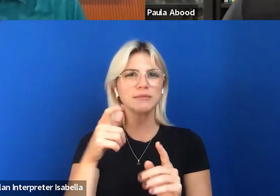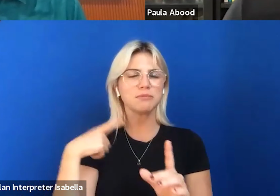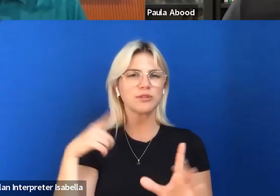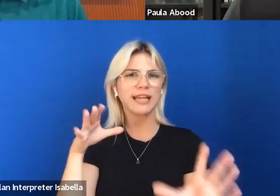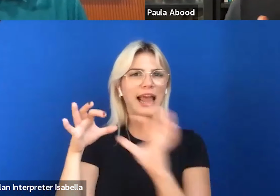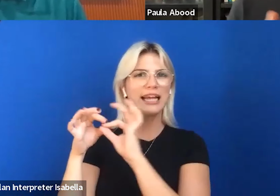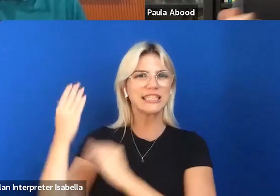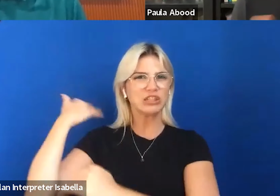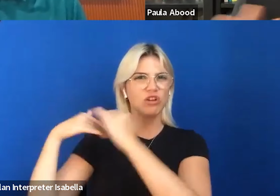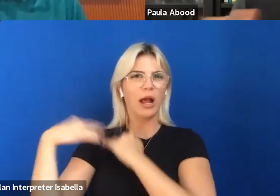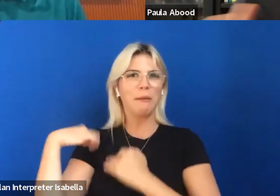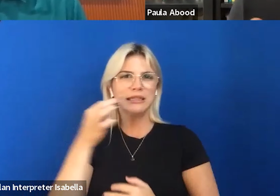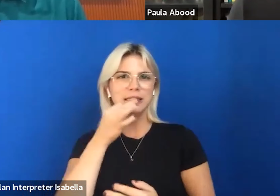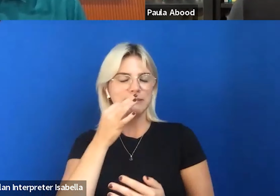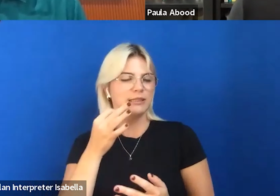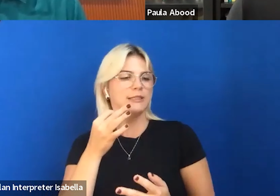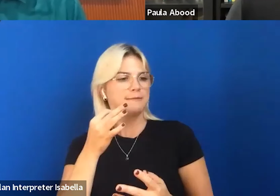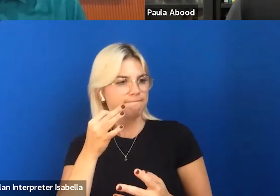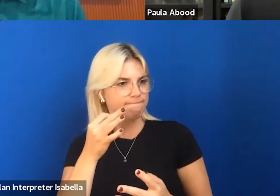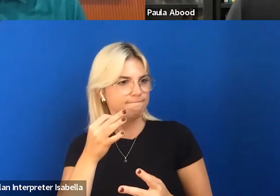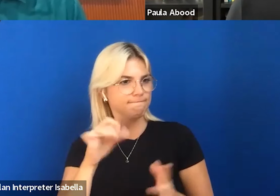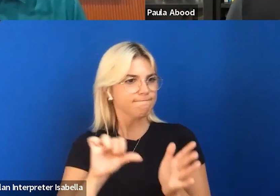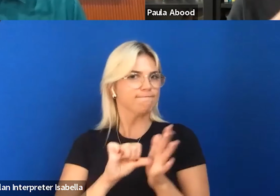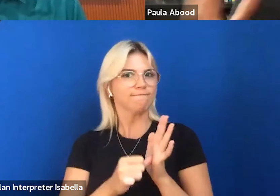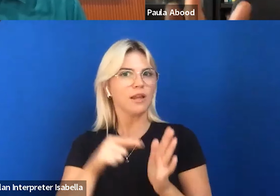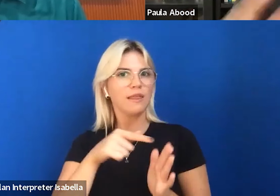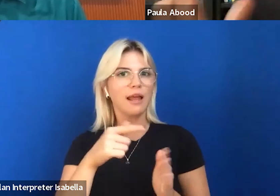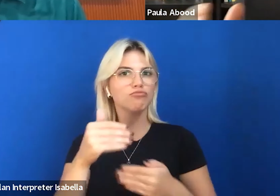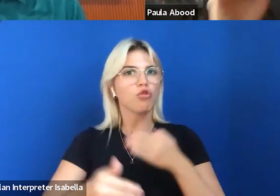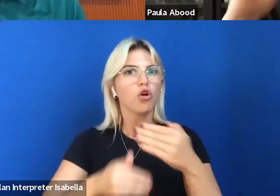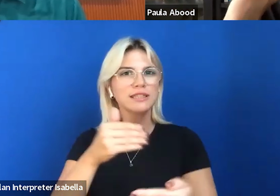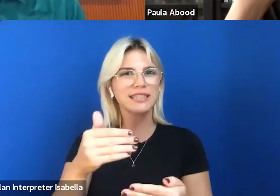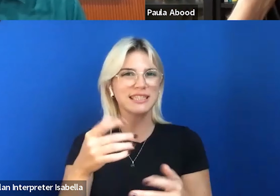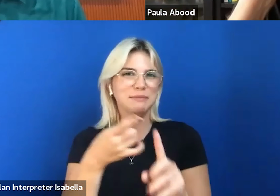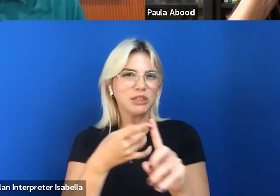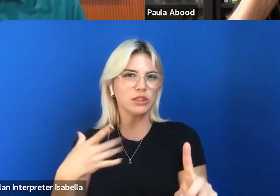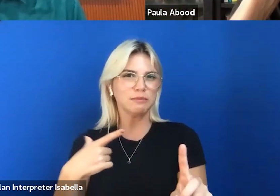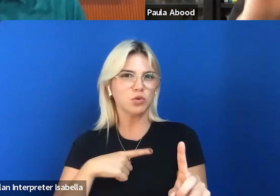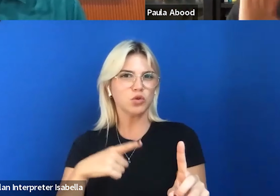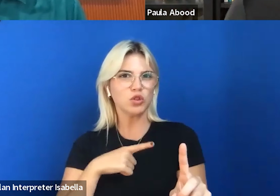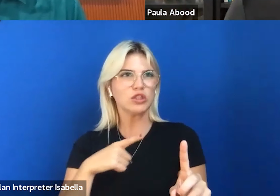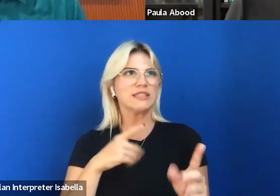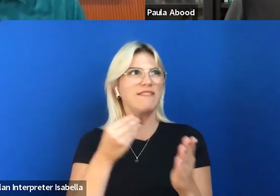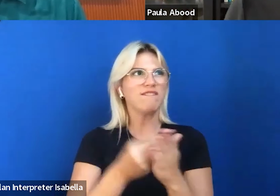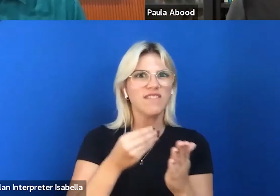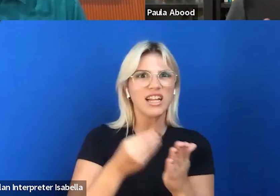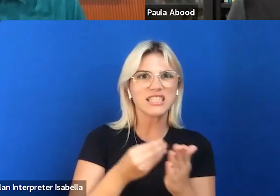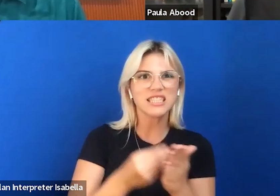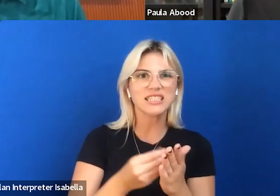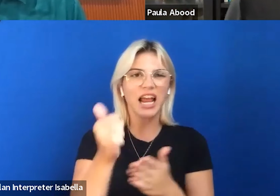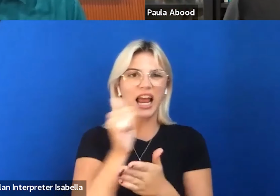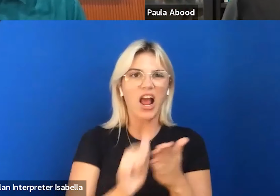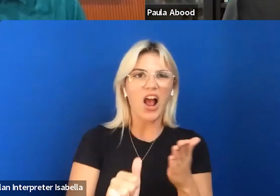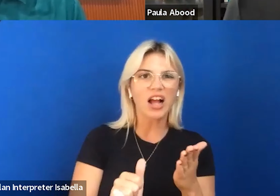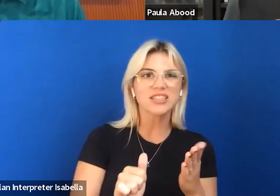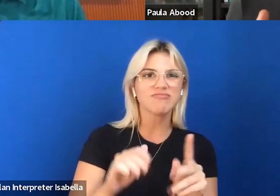especially in the funding space in the art space, or any kind of community cultural context. The elements for me of a rights-based approach